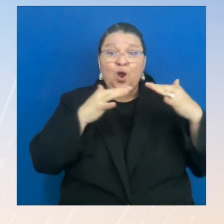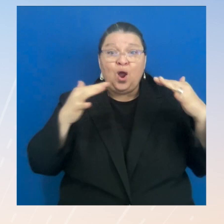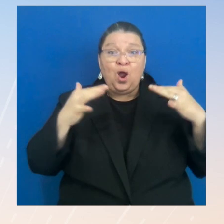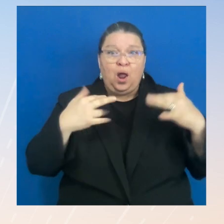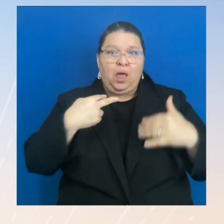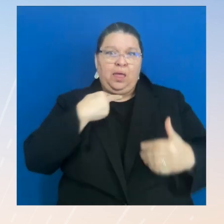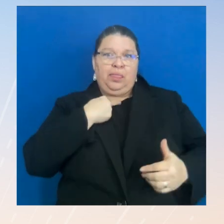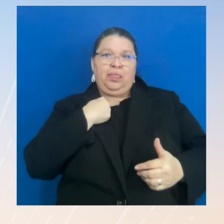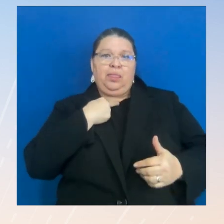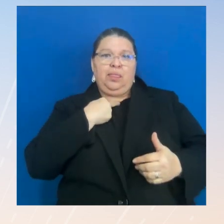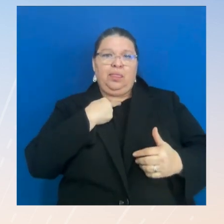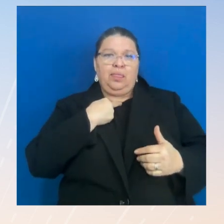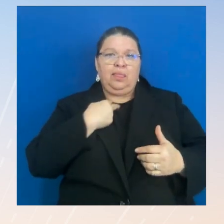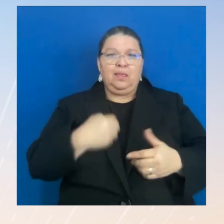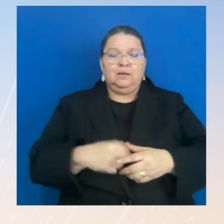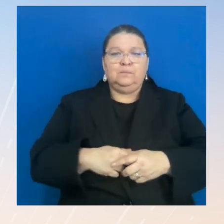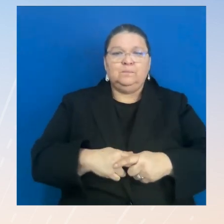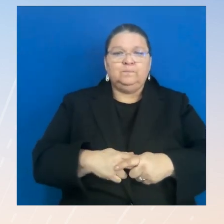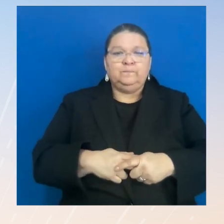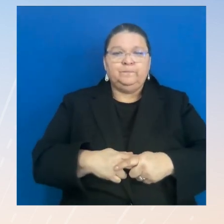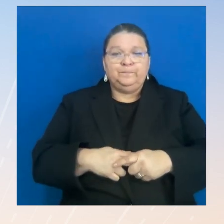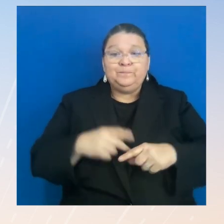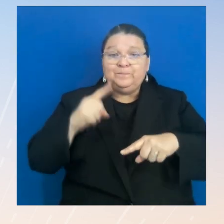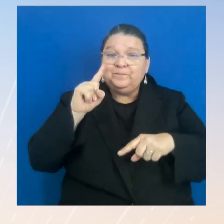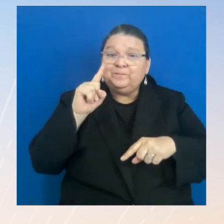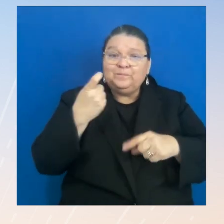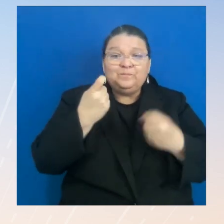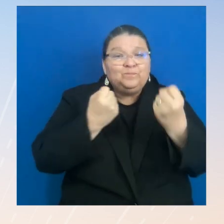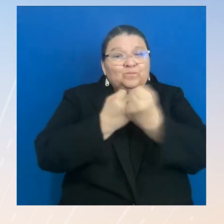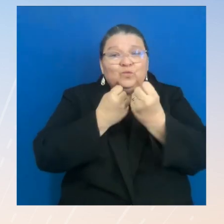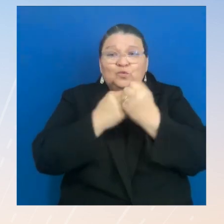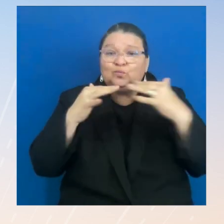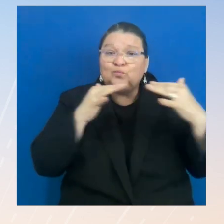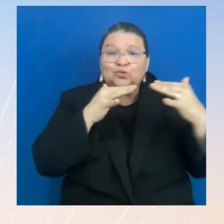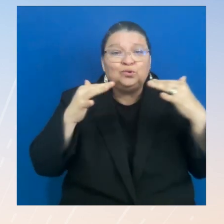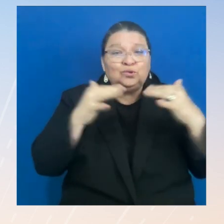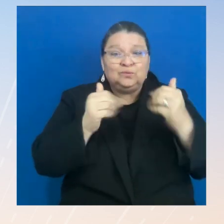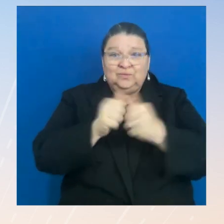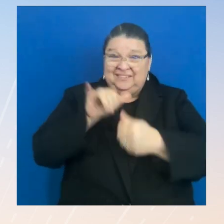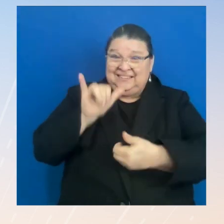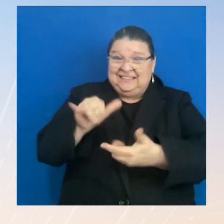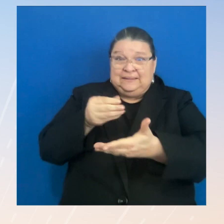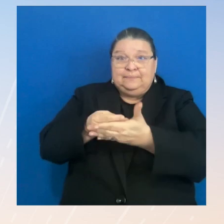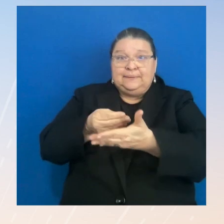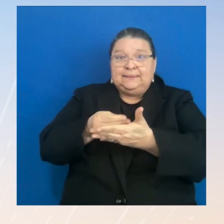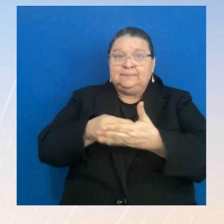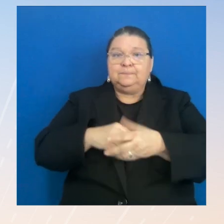to support his war in Ukraine. The ruble is less than a penny. It's the worst-performing emerging market currency.